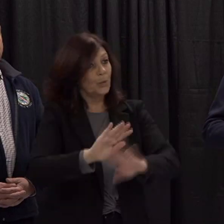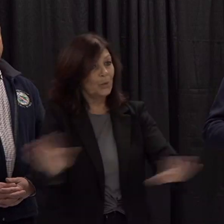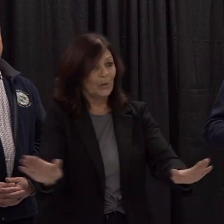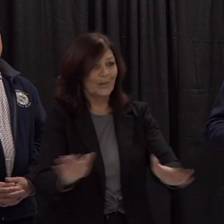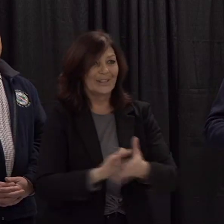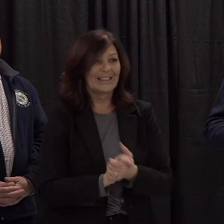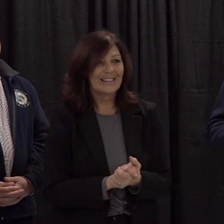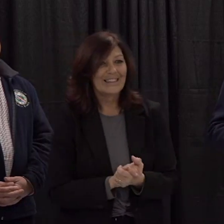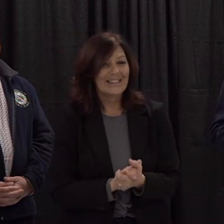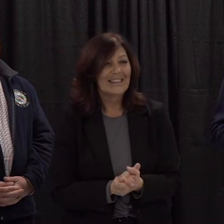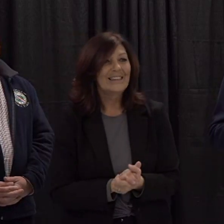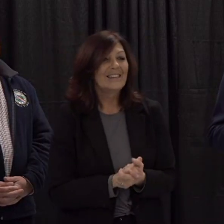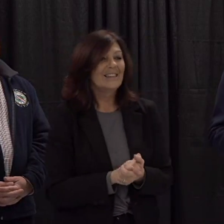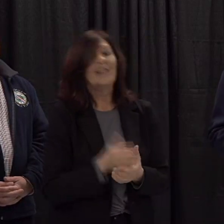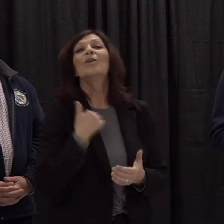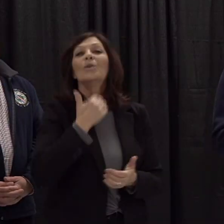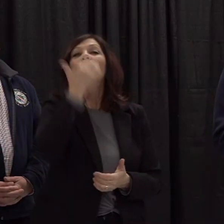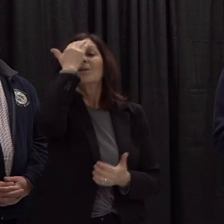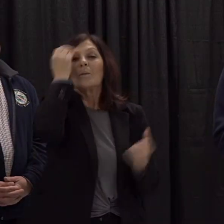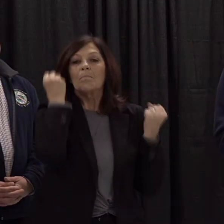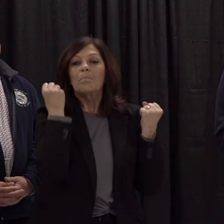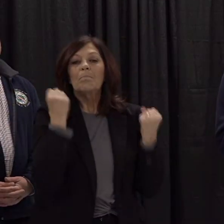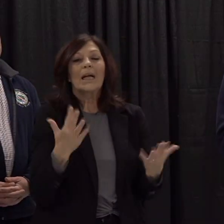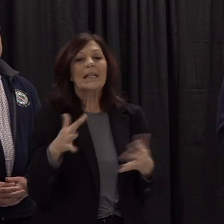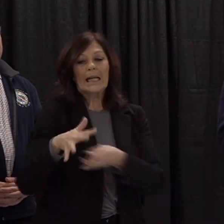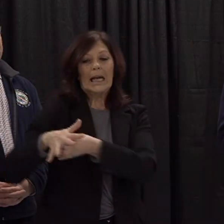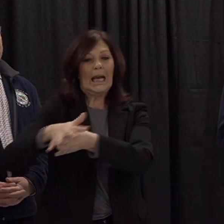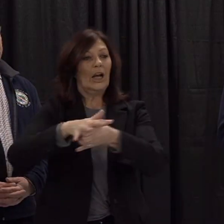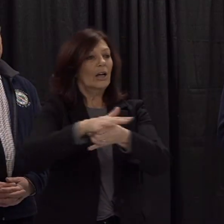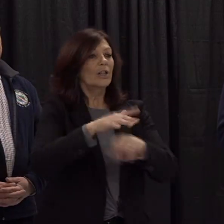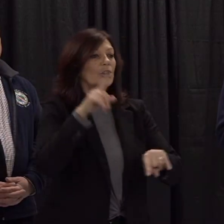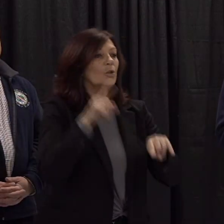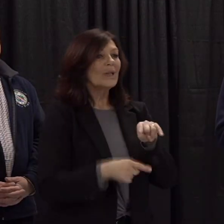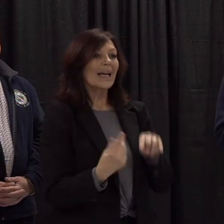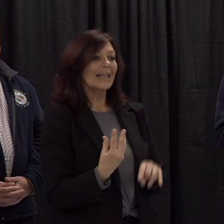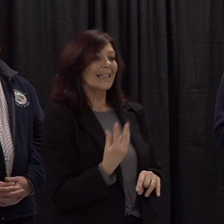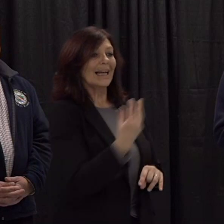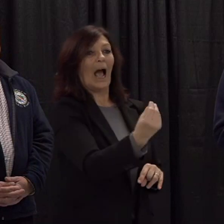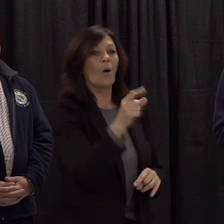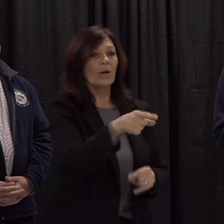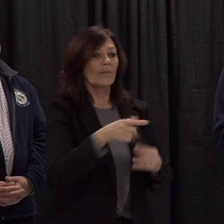drive on them now we know there are many neighborhoods where you can't get out of your neighborhood at this point.